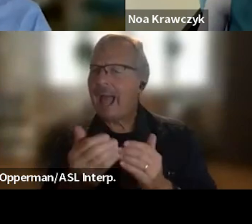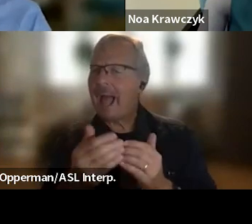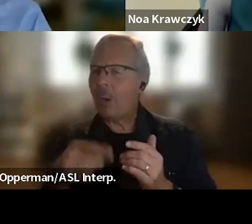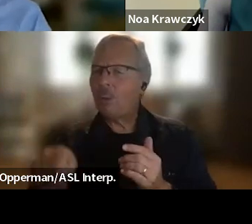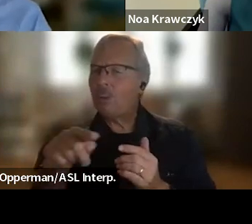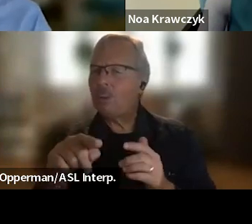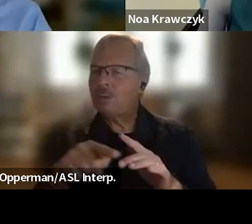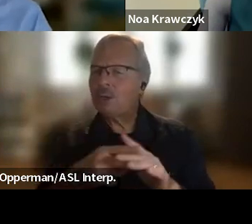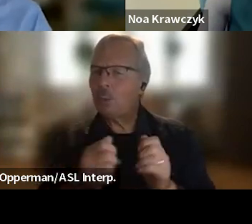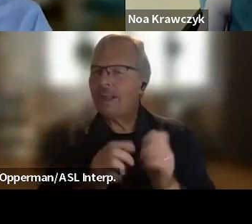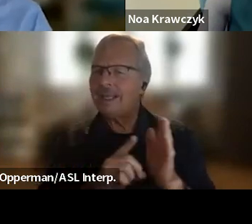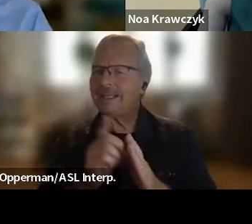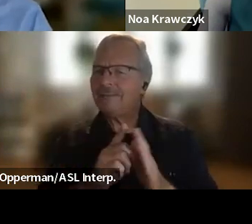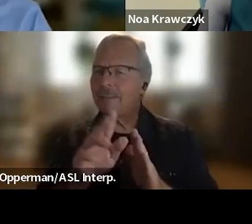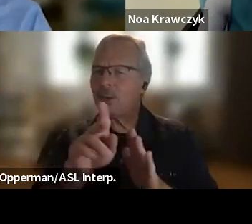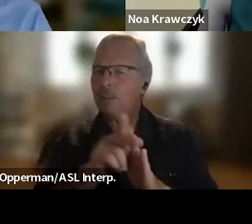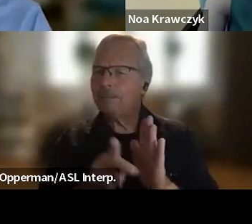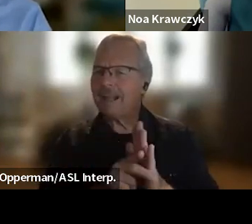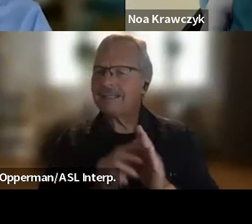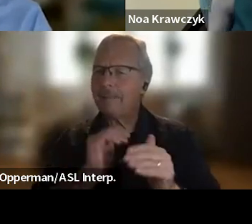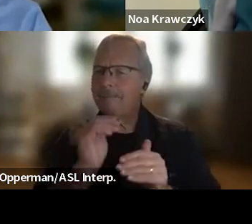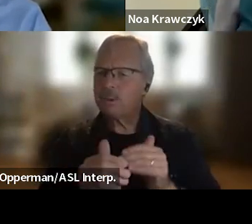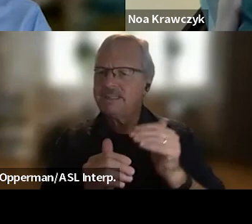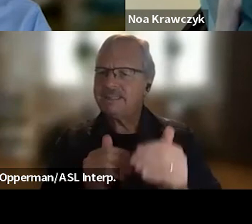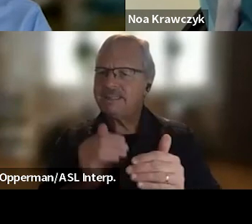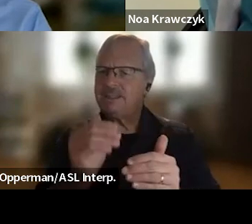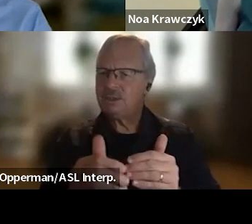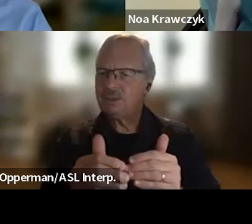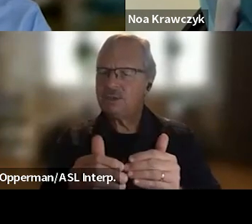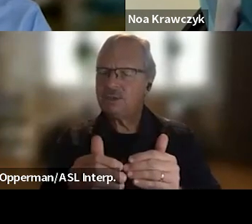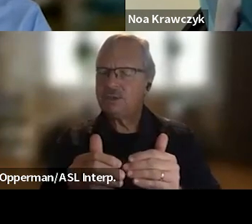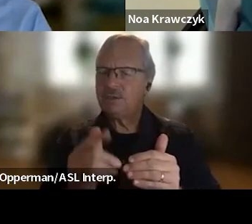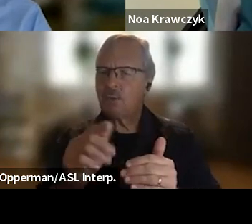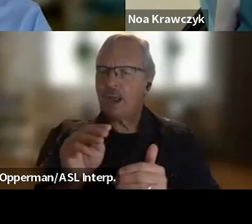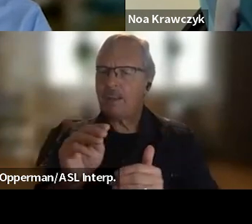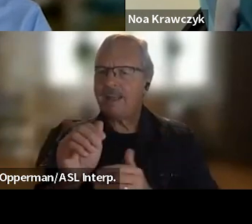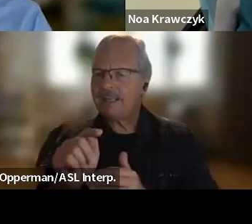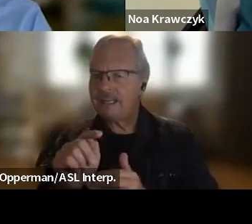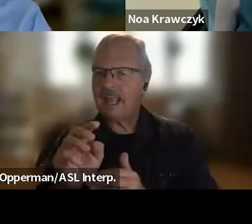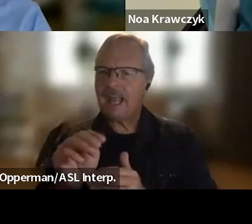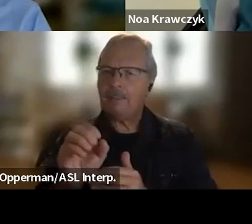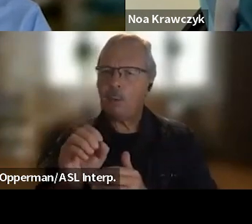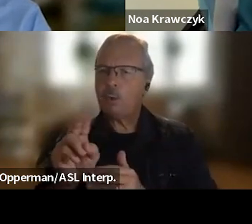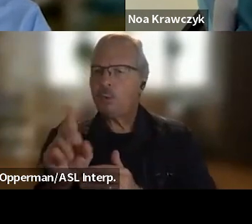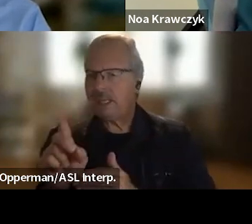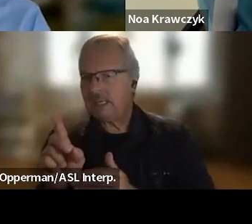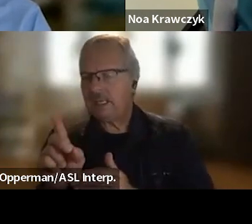with developing your policies and procedures for MAT, MOUD in the jails.